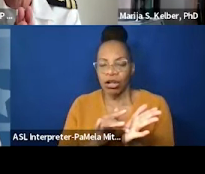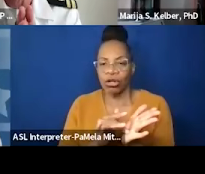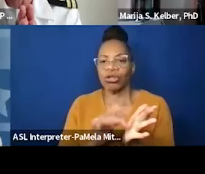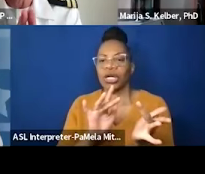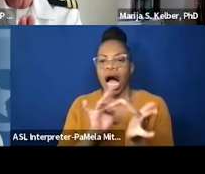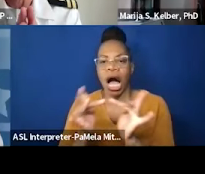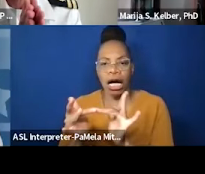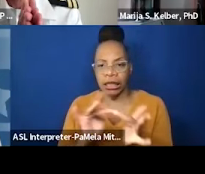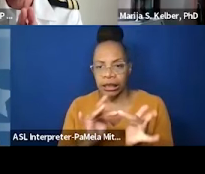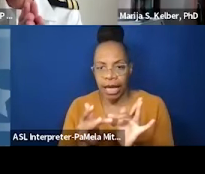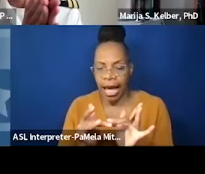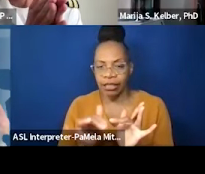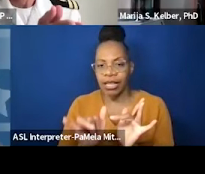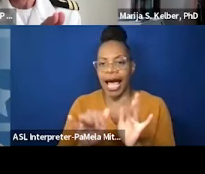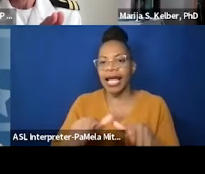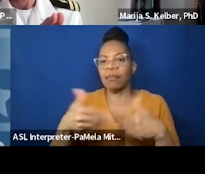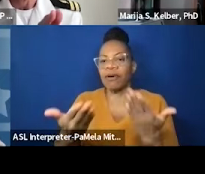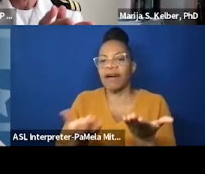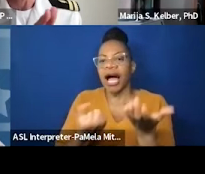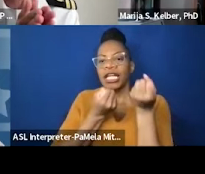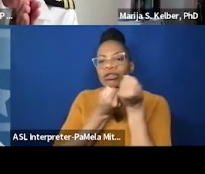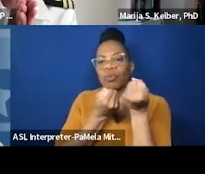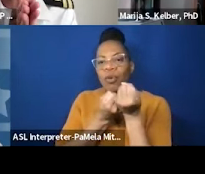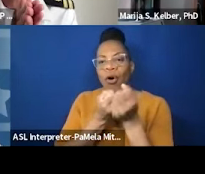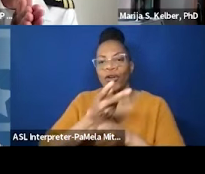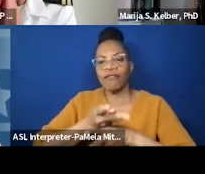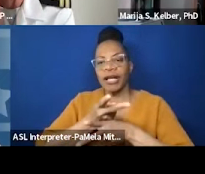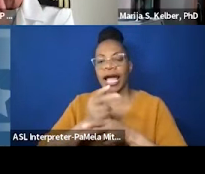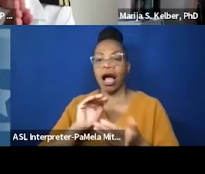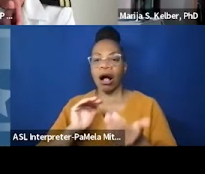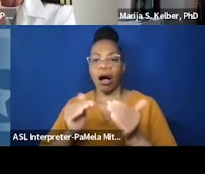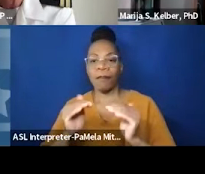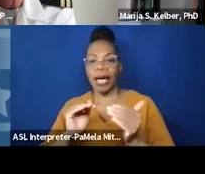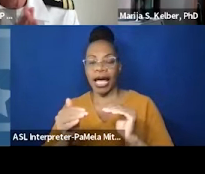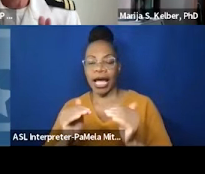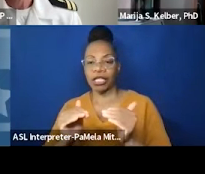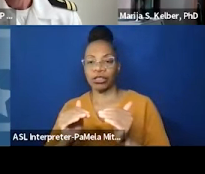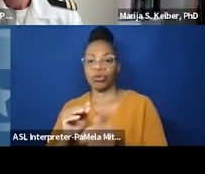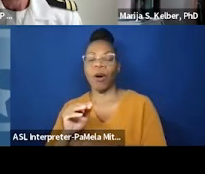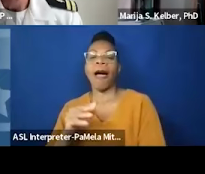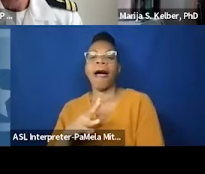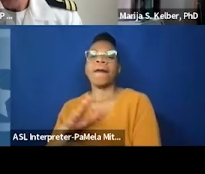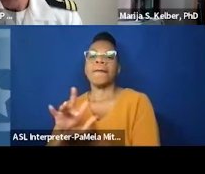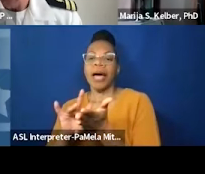as far as providing supportive care versus medical care or clinical care so that they can work